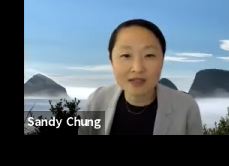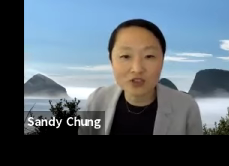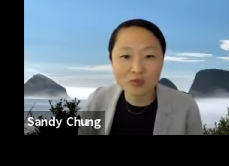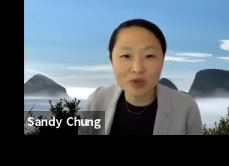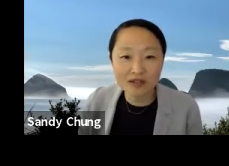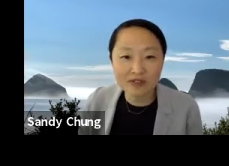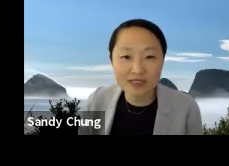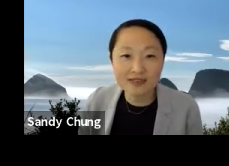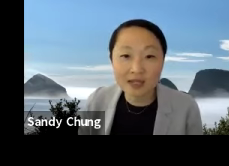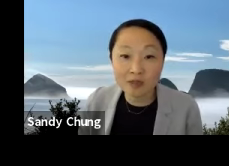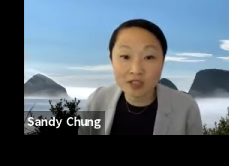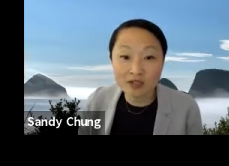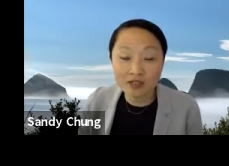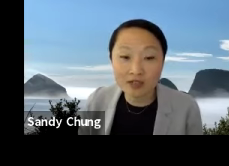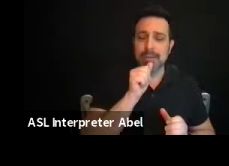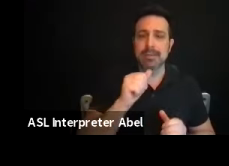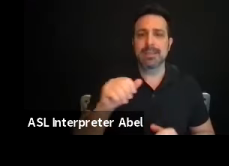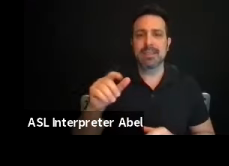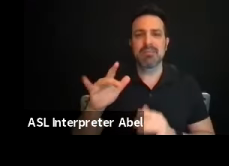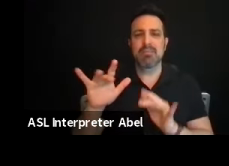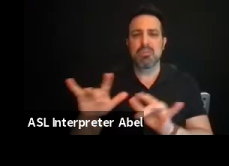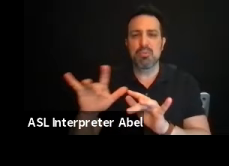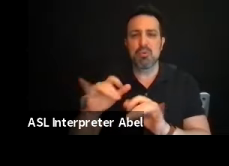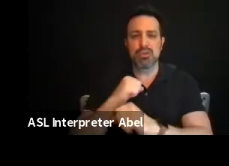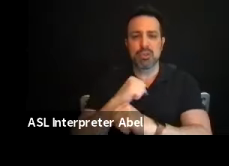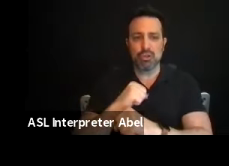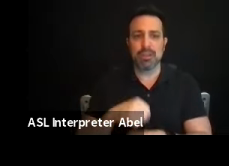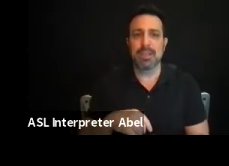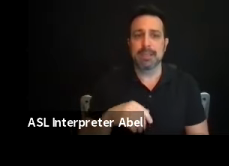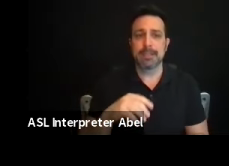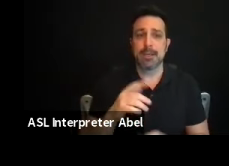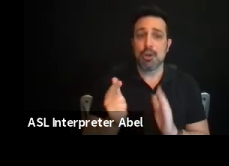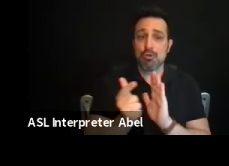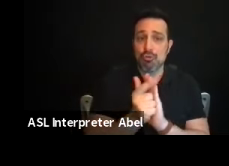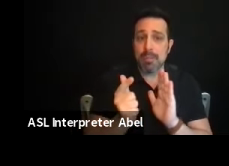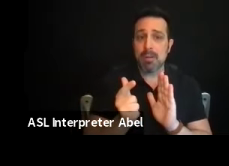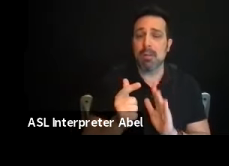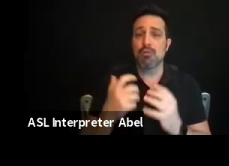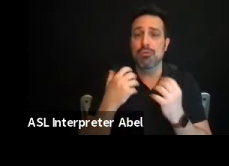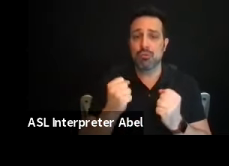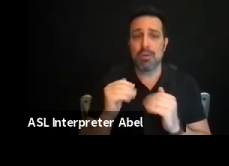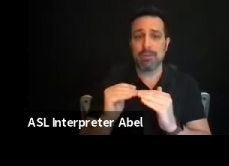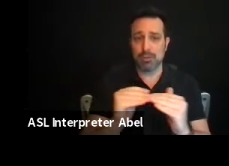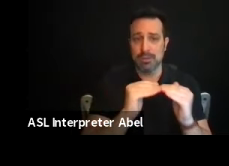areas. Housing and houselessness, strengthening democracy, health and wellness, education